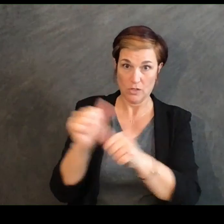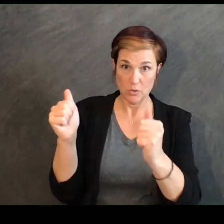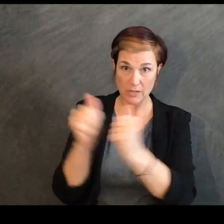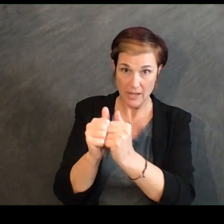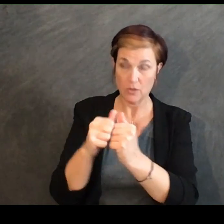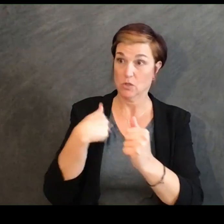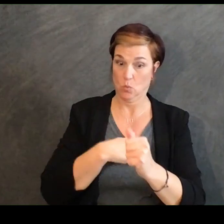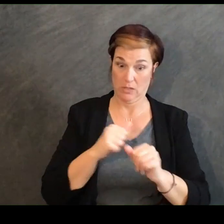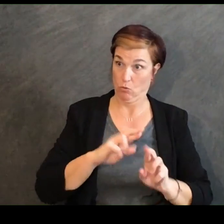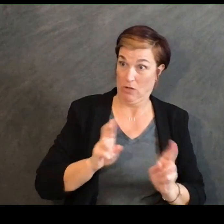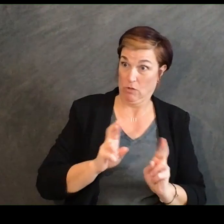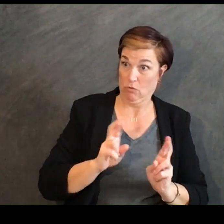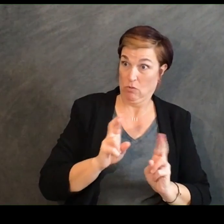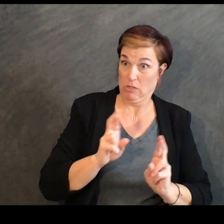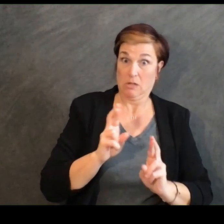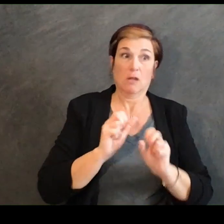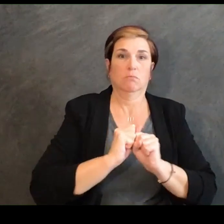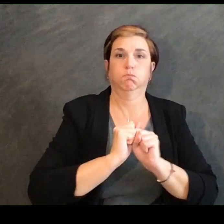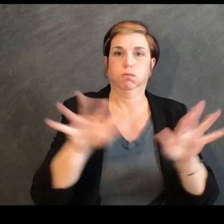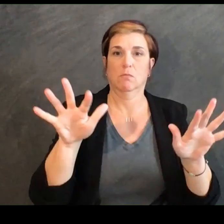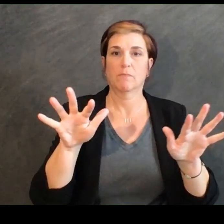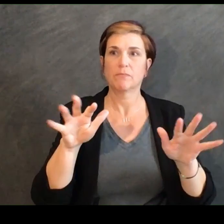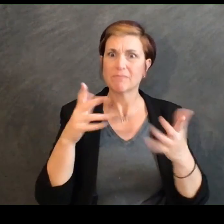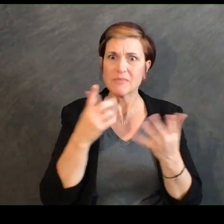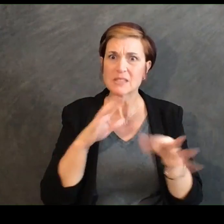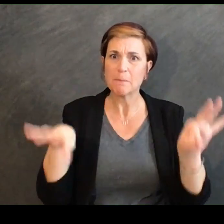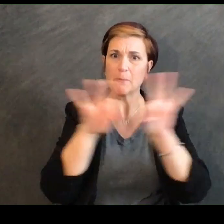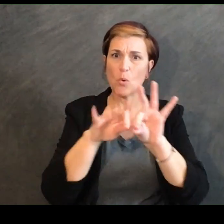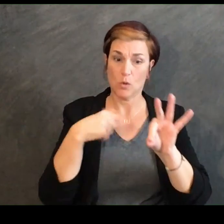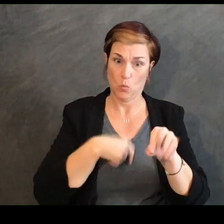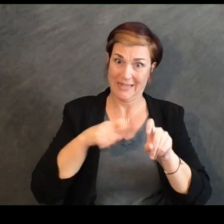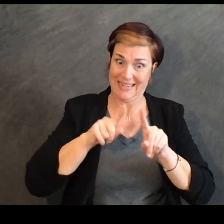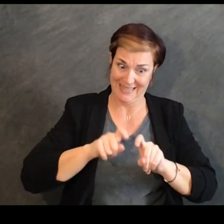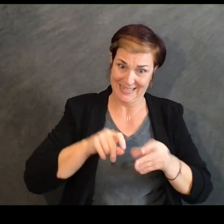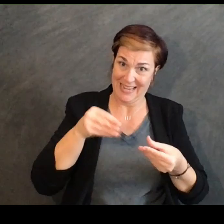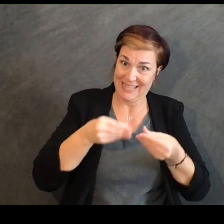to help patients in need and working with laboratories to get it up and going